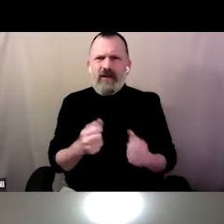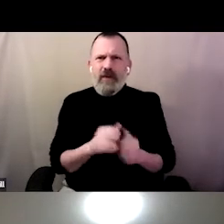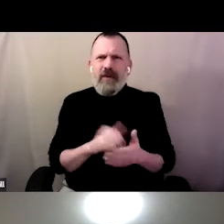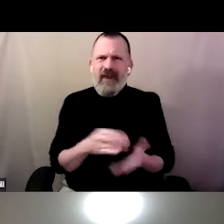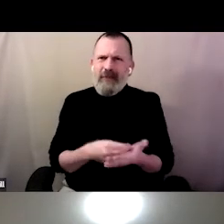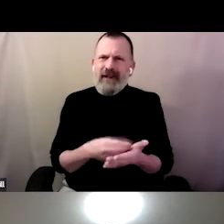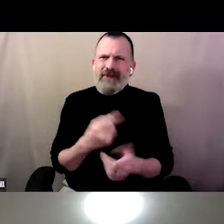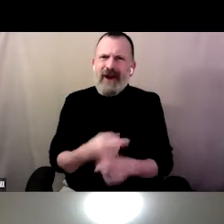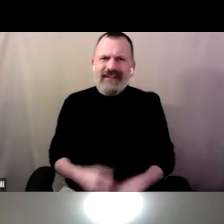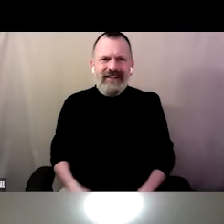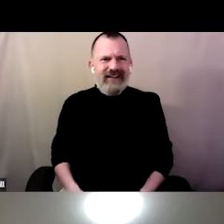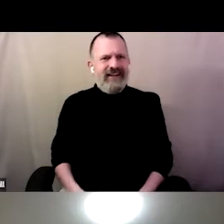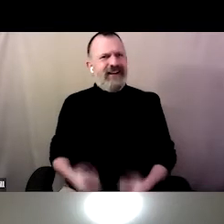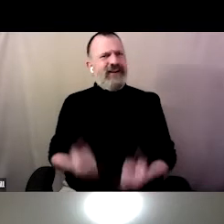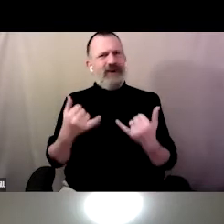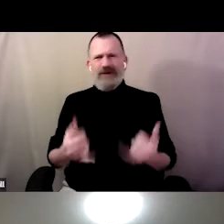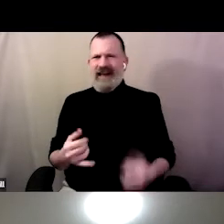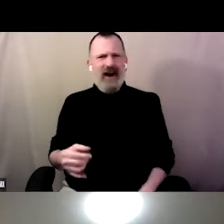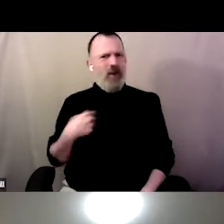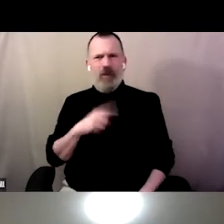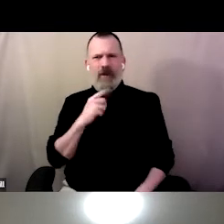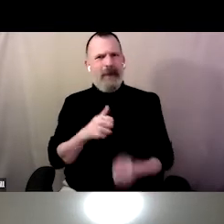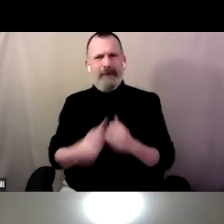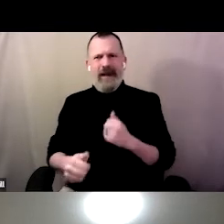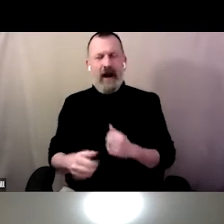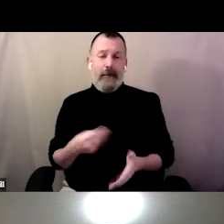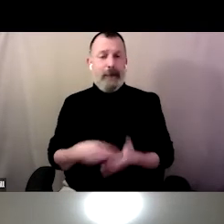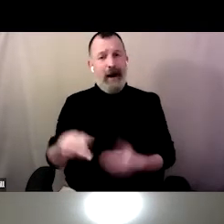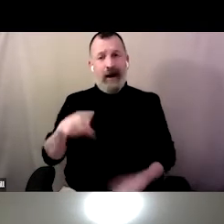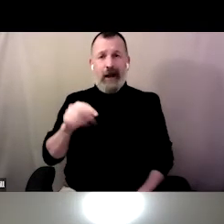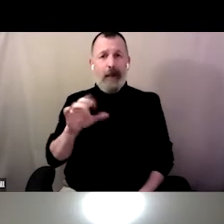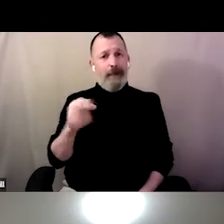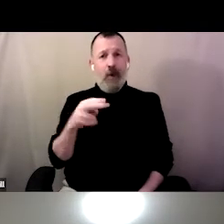Because now, now we're well beyond they're buying a Porsche to drive around, you know, in Moscow.